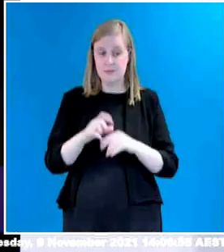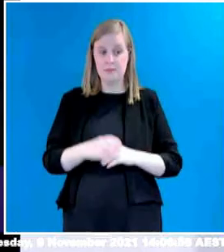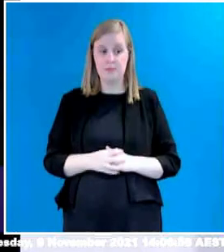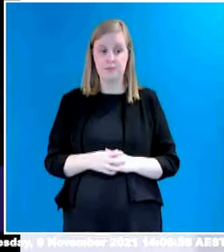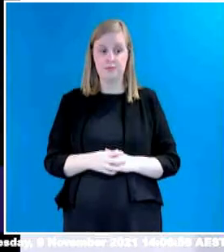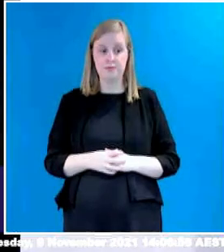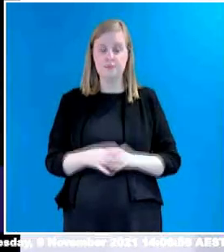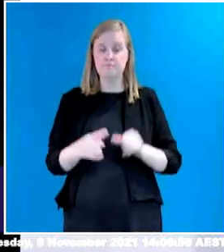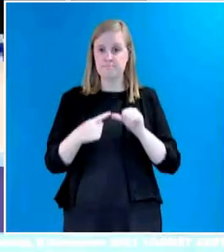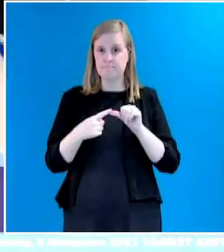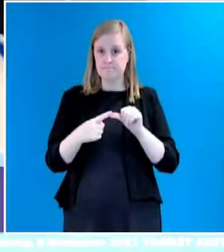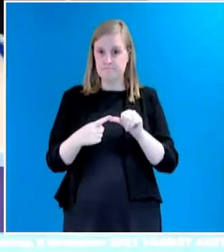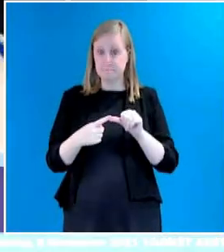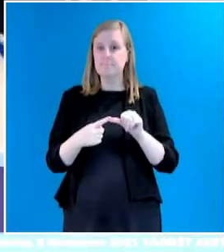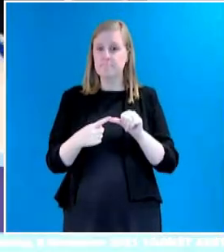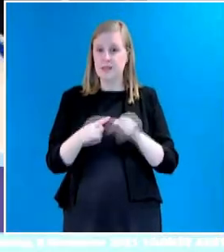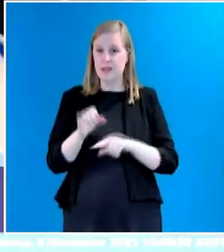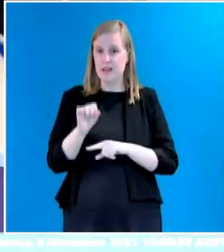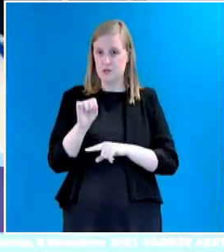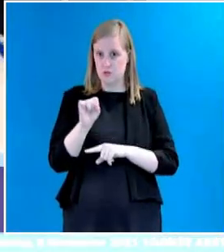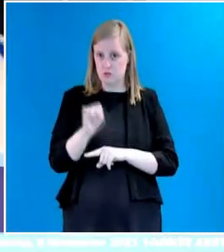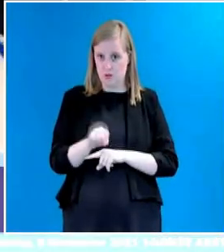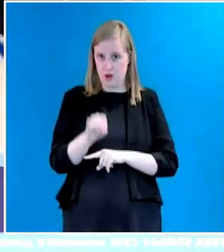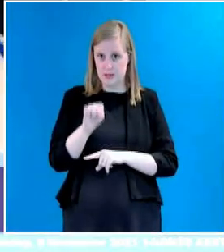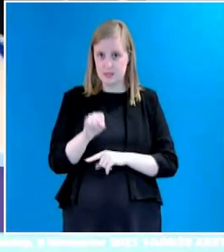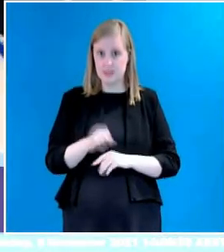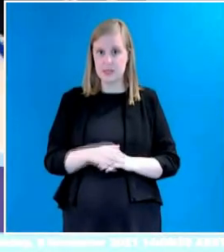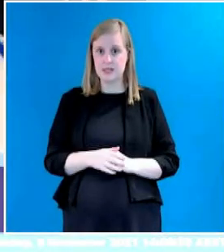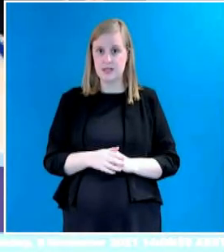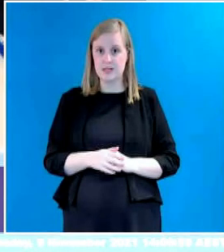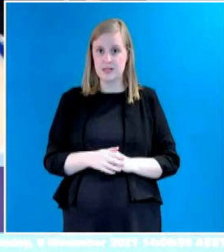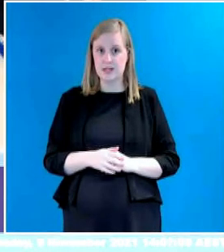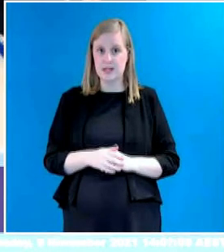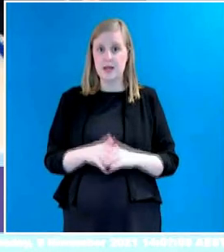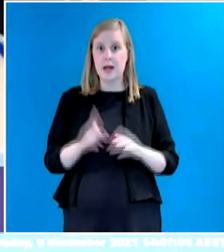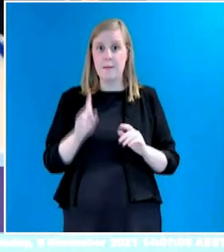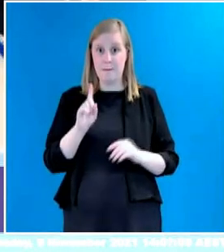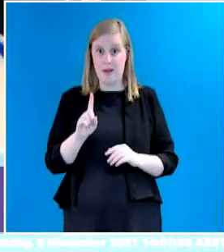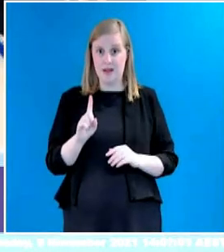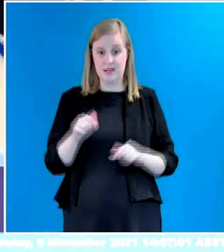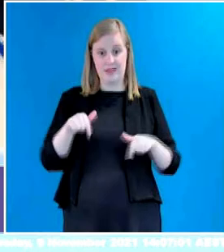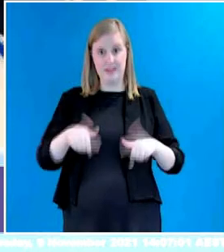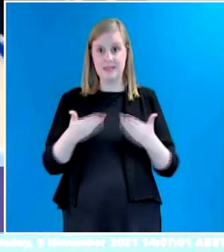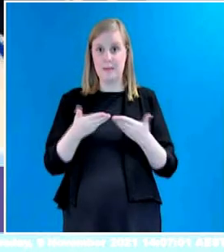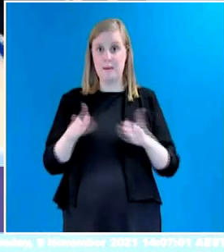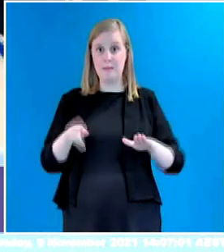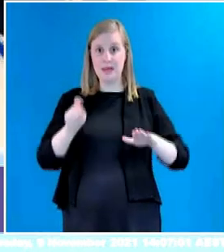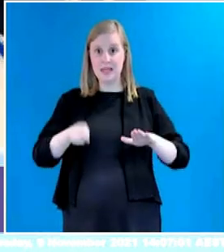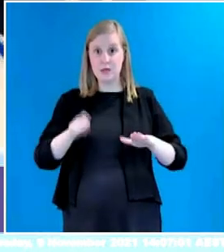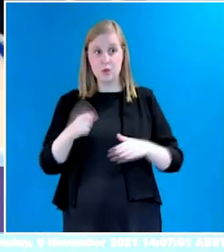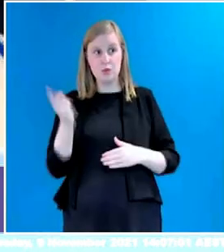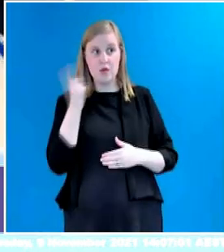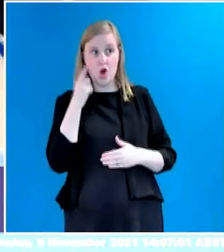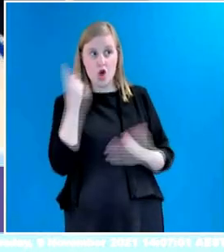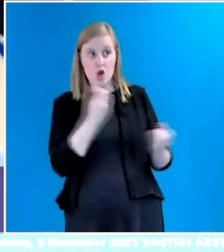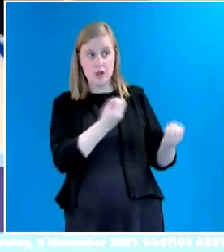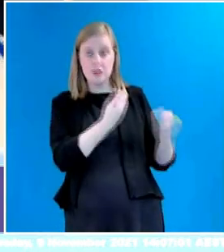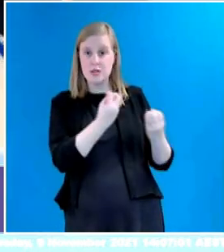However, as there has been evidence in this hearing already, we don't think this is --- this is a dynamic document.